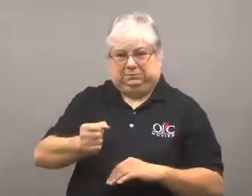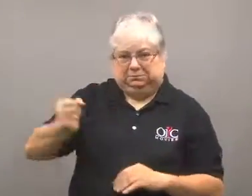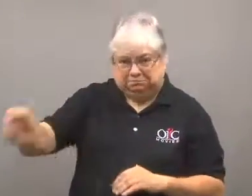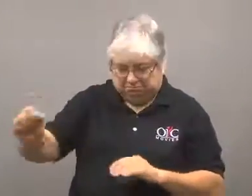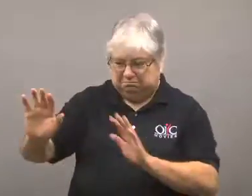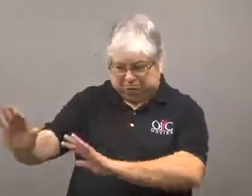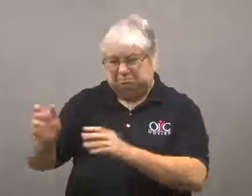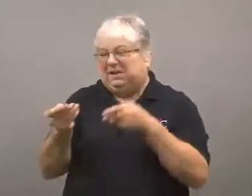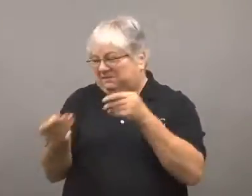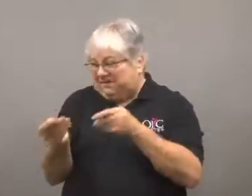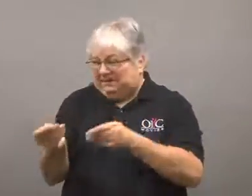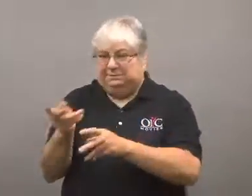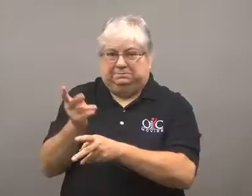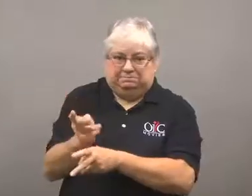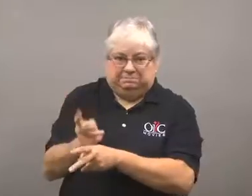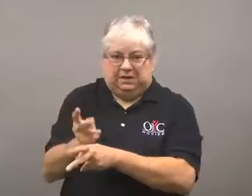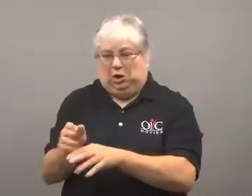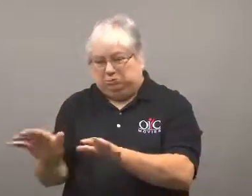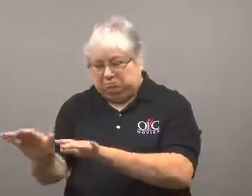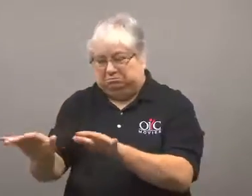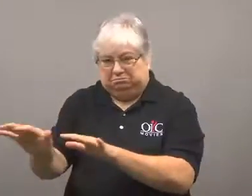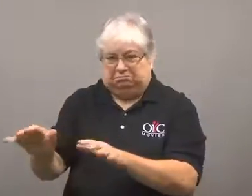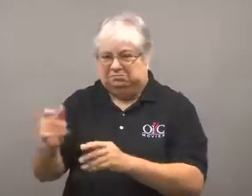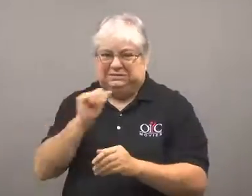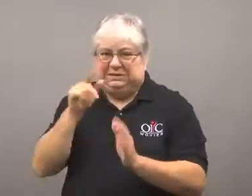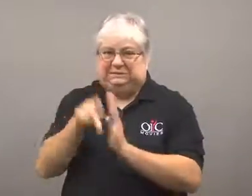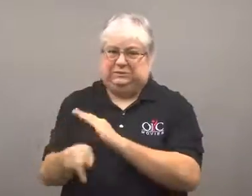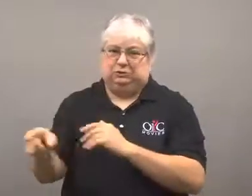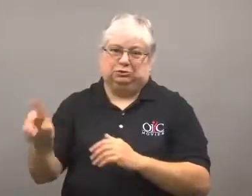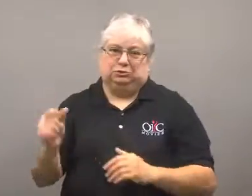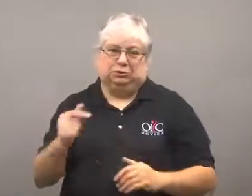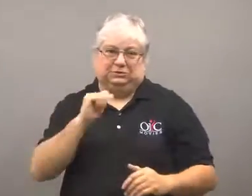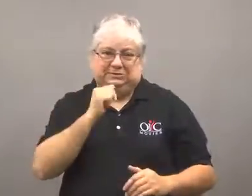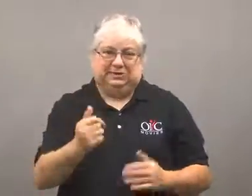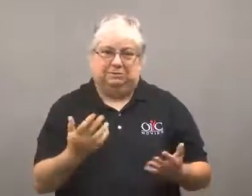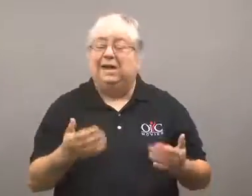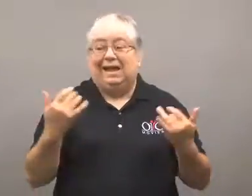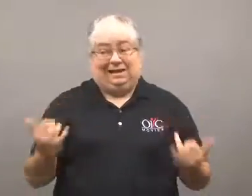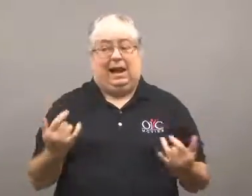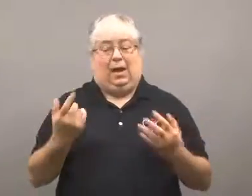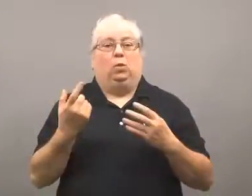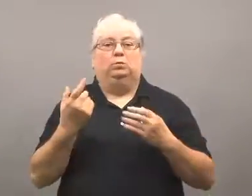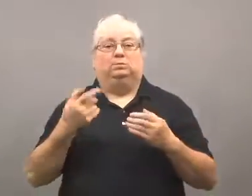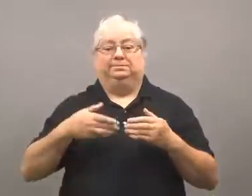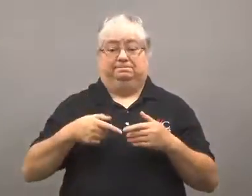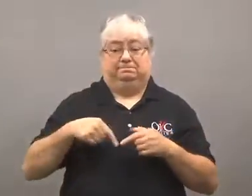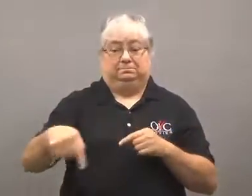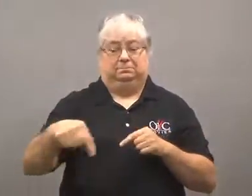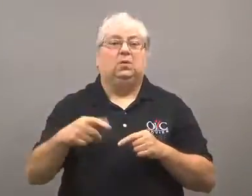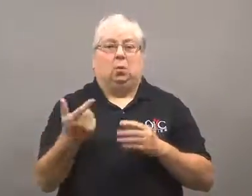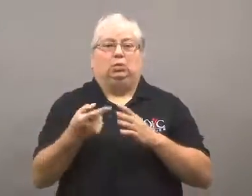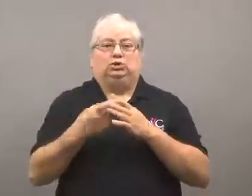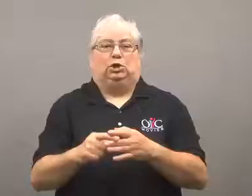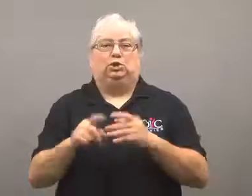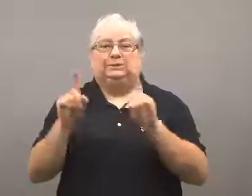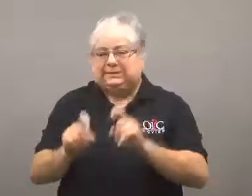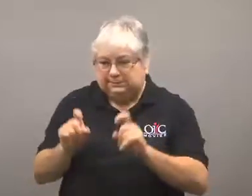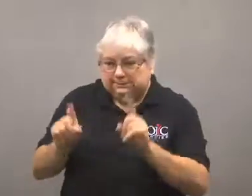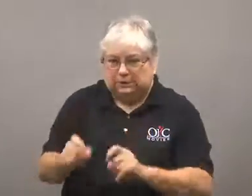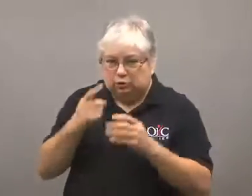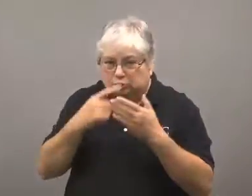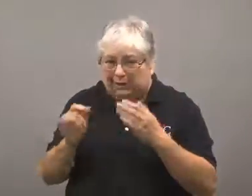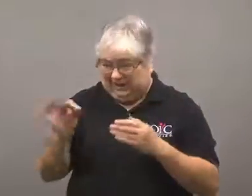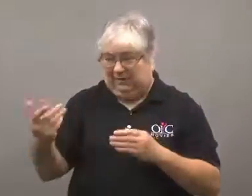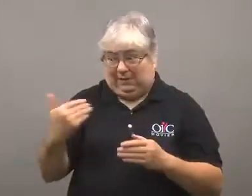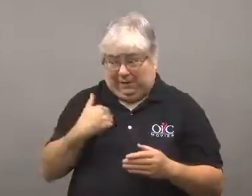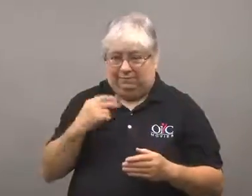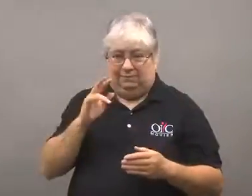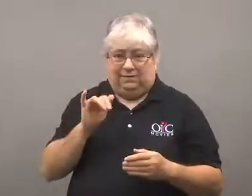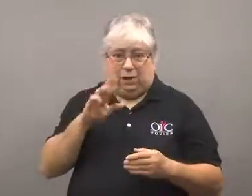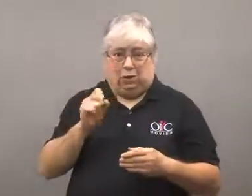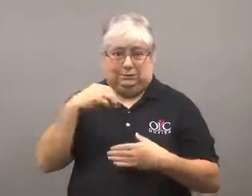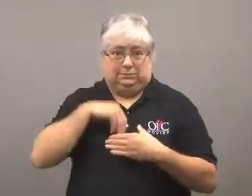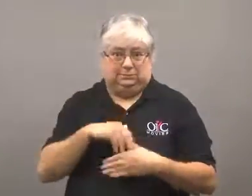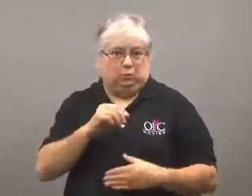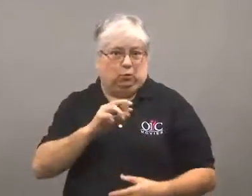and is being fed and taken care of. It won't be euthanized.